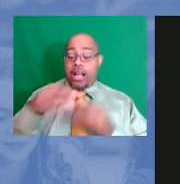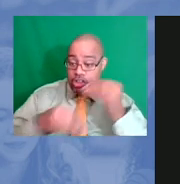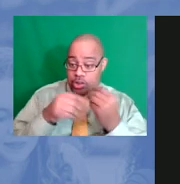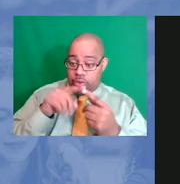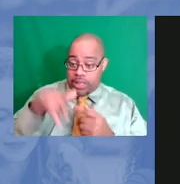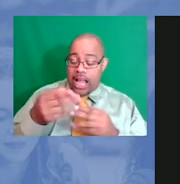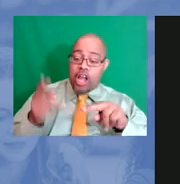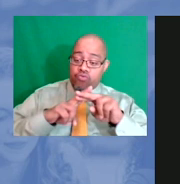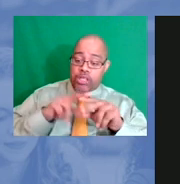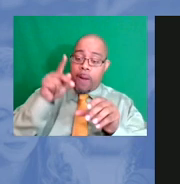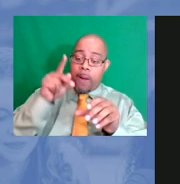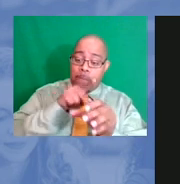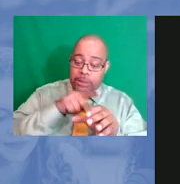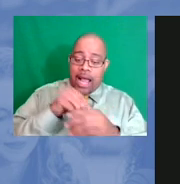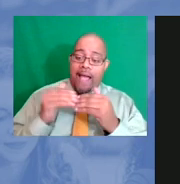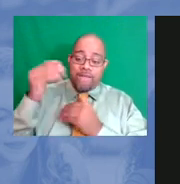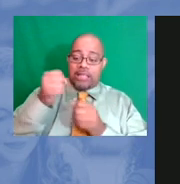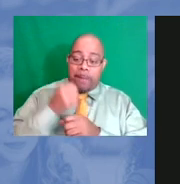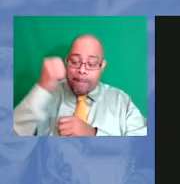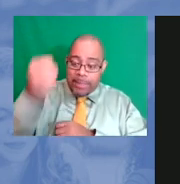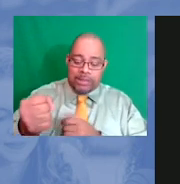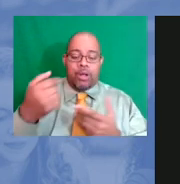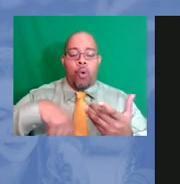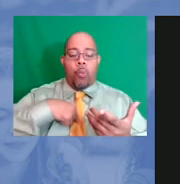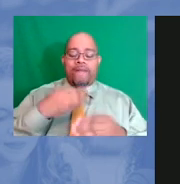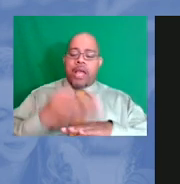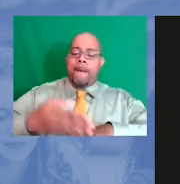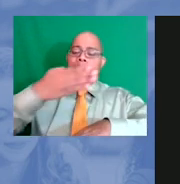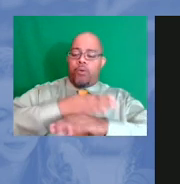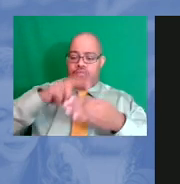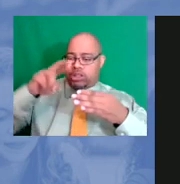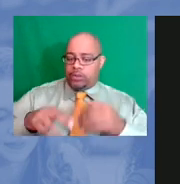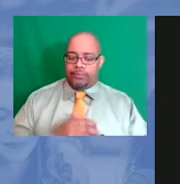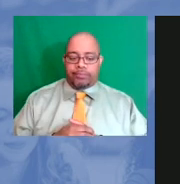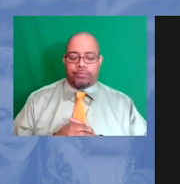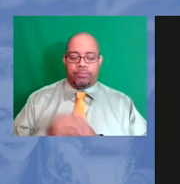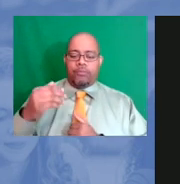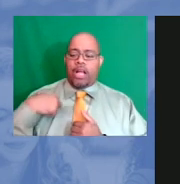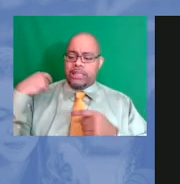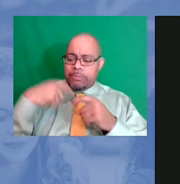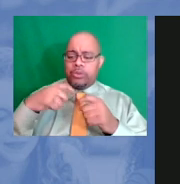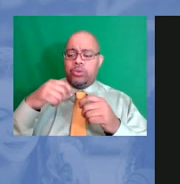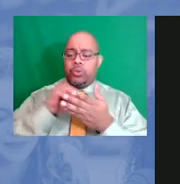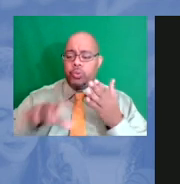ADVANCED PLACEMENT, WE'VE IMPROVED THE OUTCOMES. OUR HISPANIC STUDENTS HAVE INCREASED, HAVE